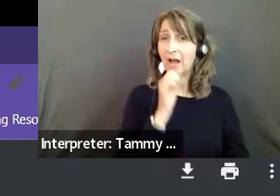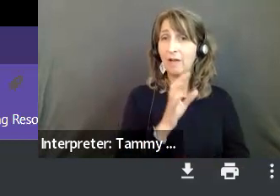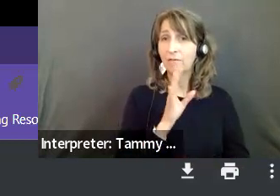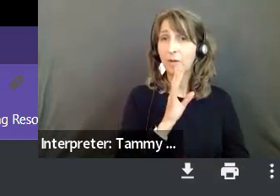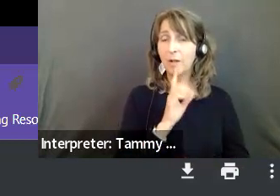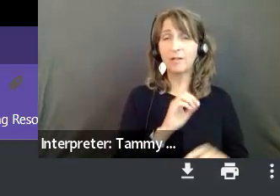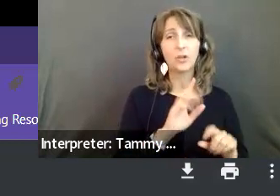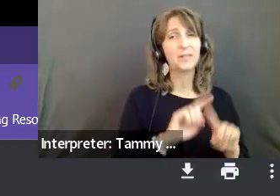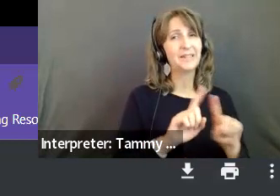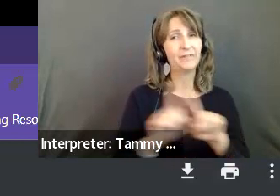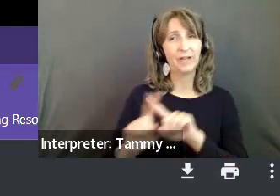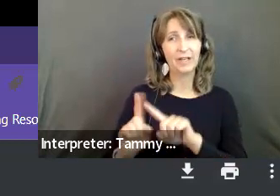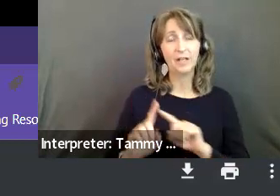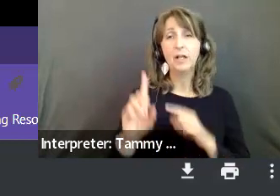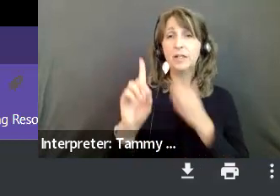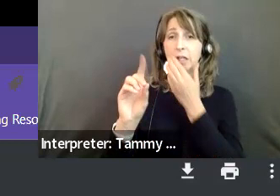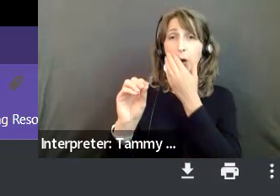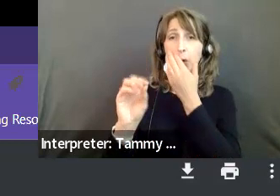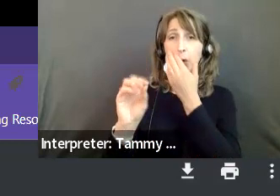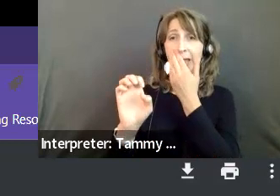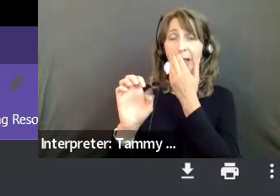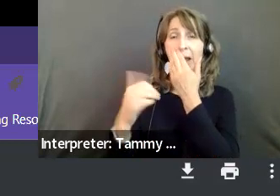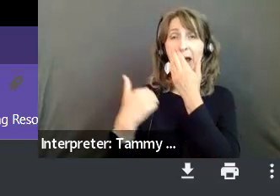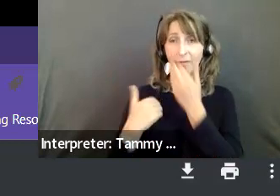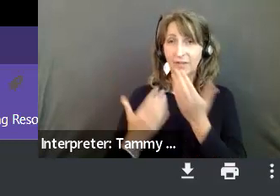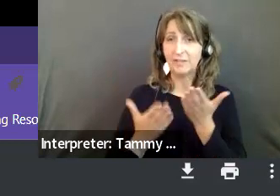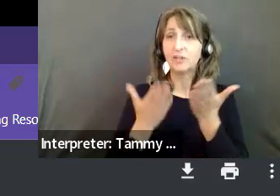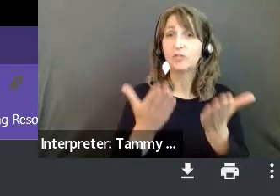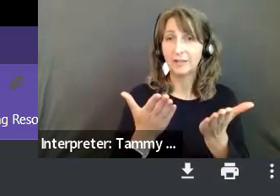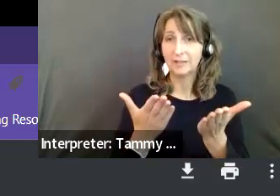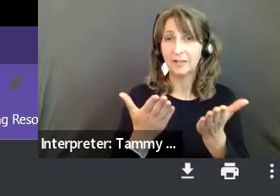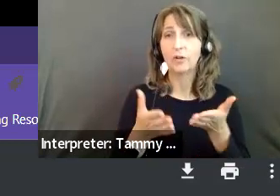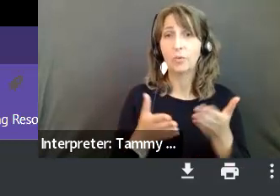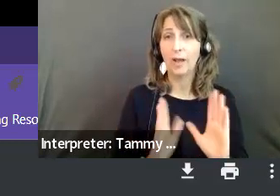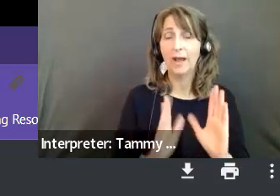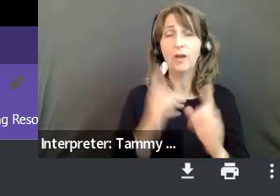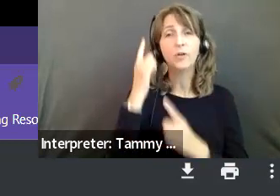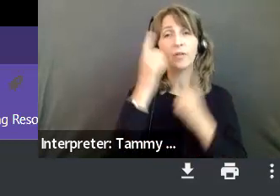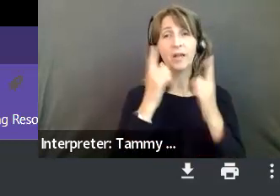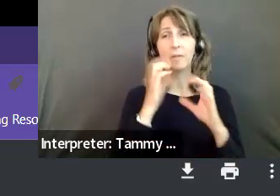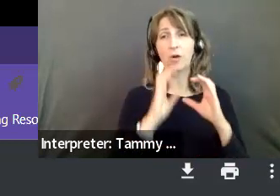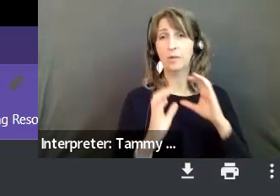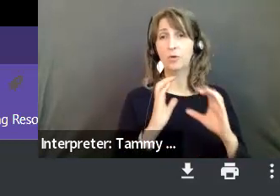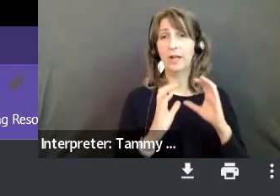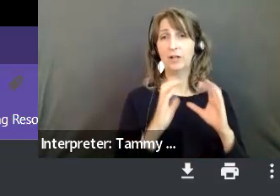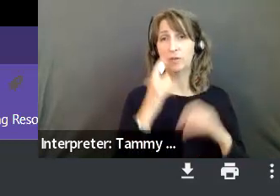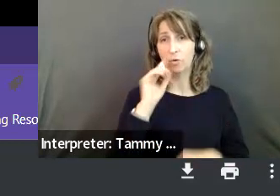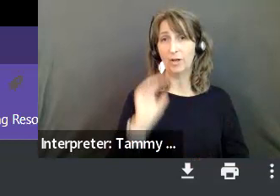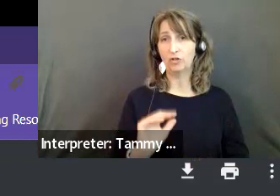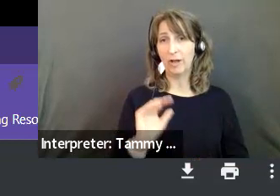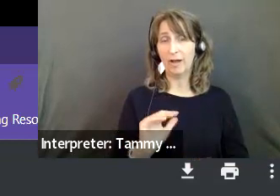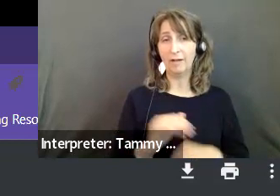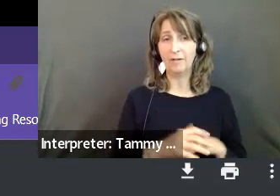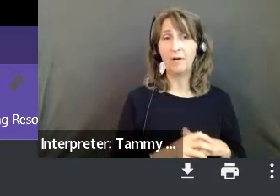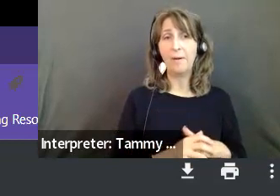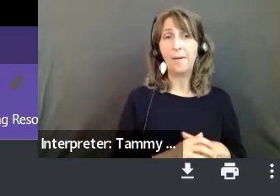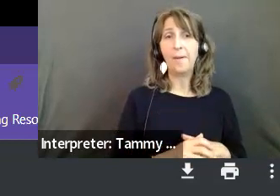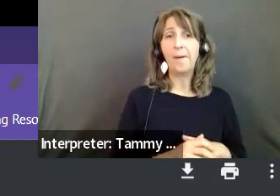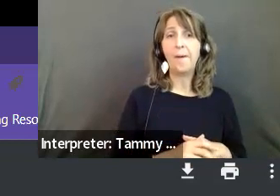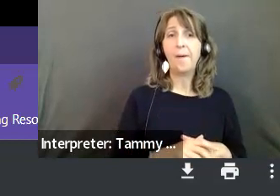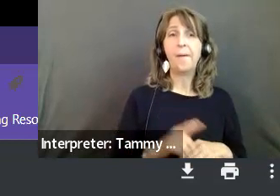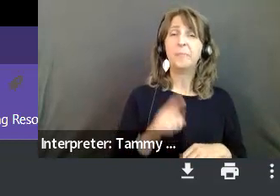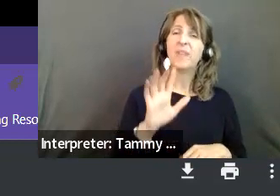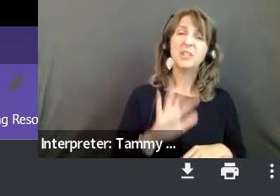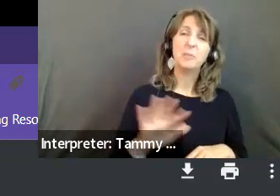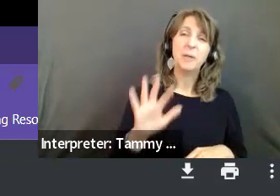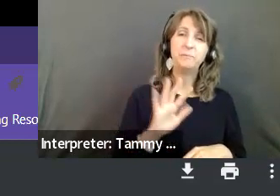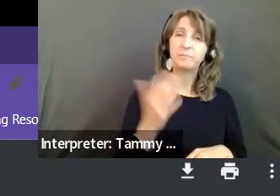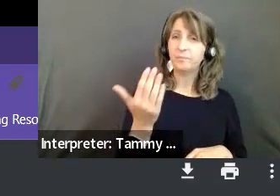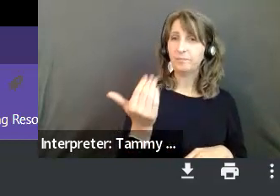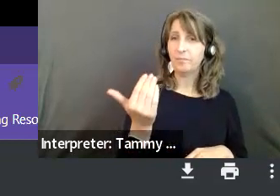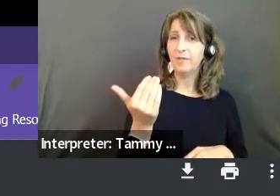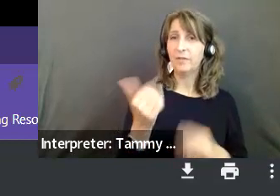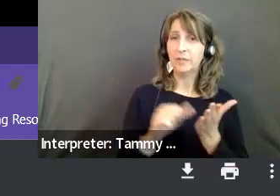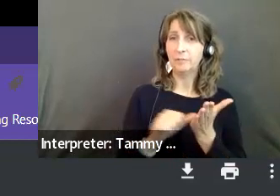And so this is a suggested way to consider. And so it's it's about a 15 page document.